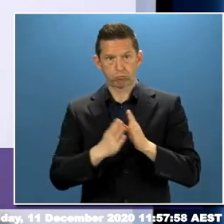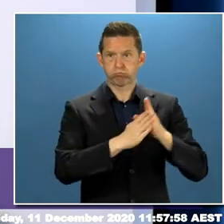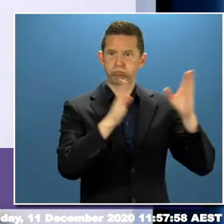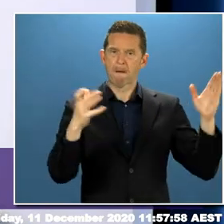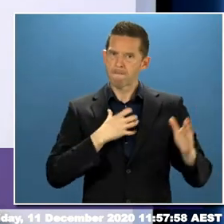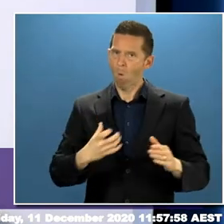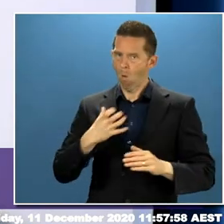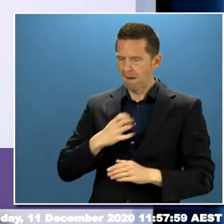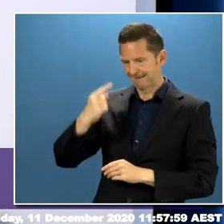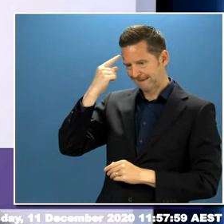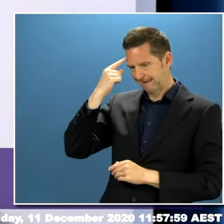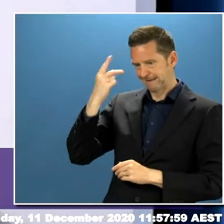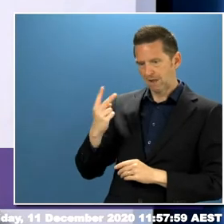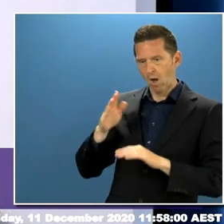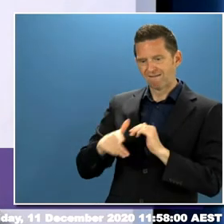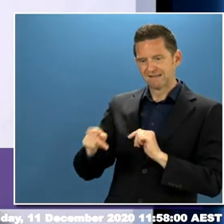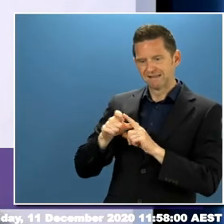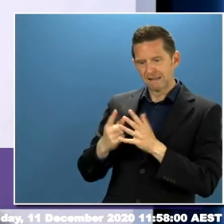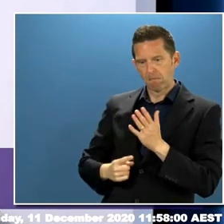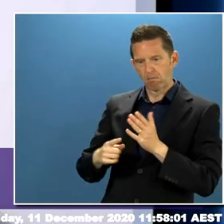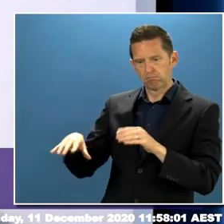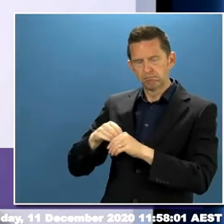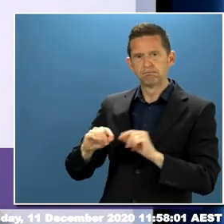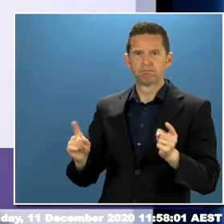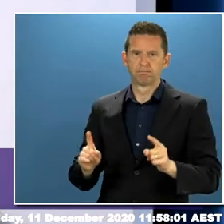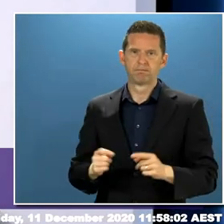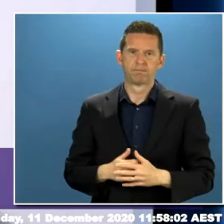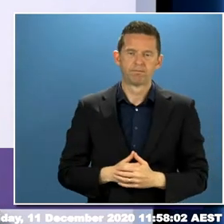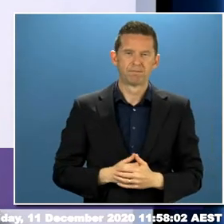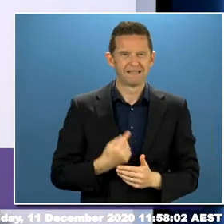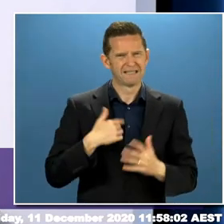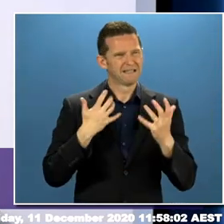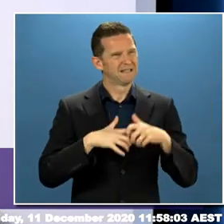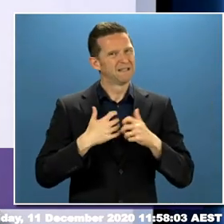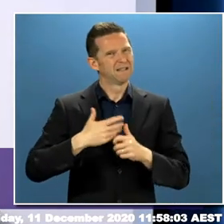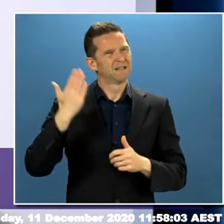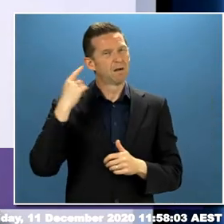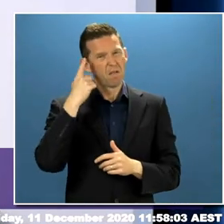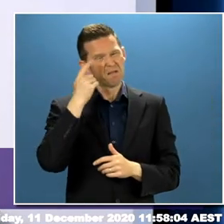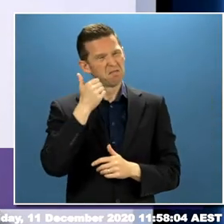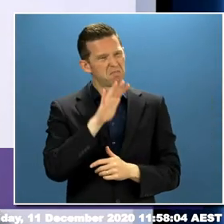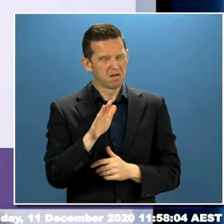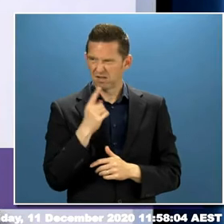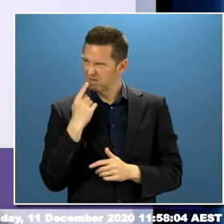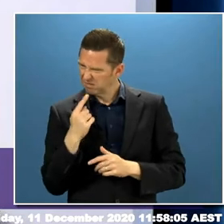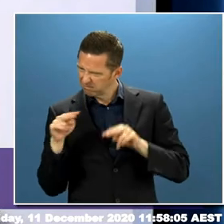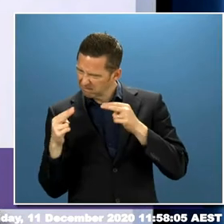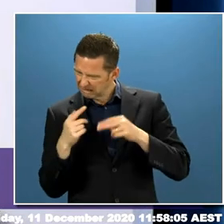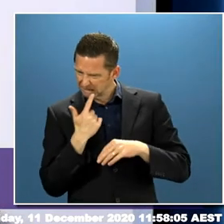And then, in regards to the mix, we tried to figure out the other day, 70 per cent government, 30 per cent private?